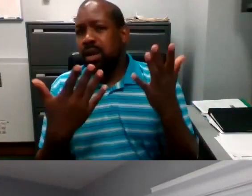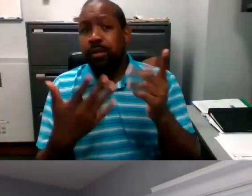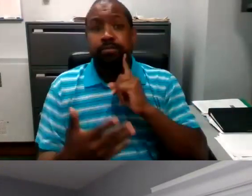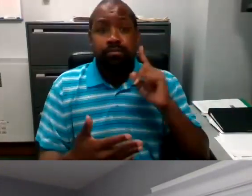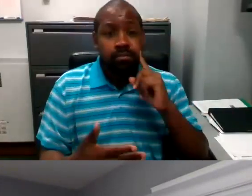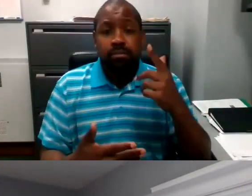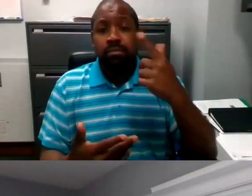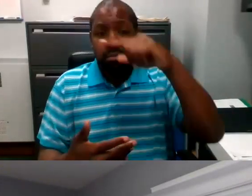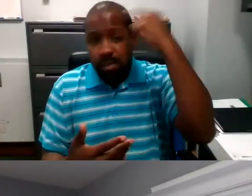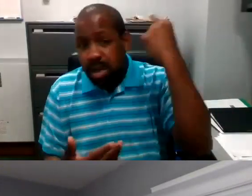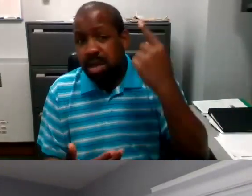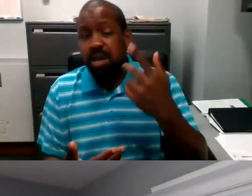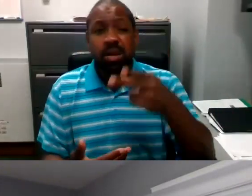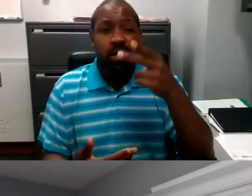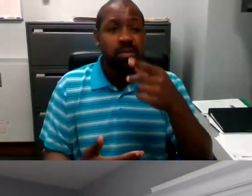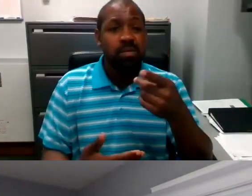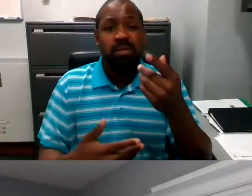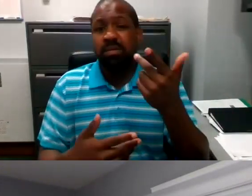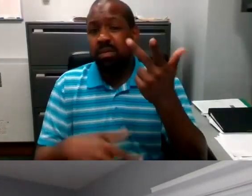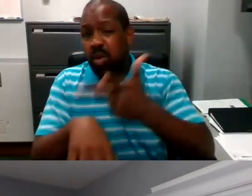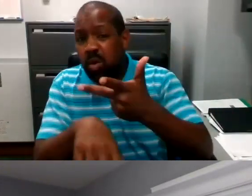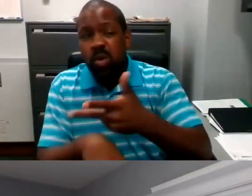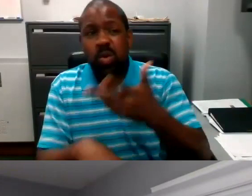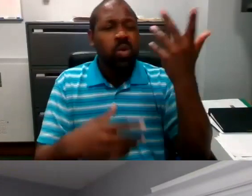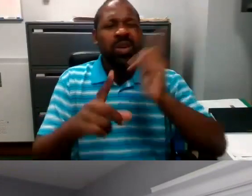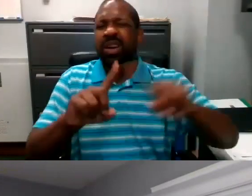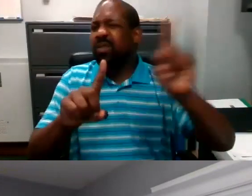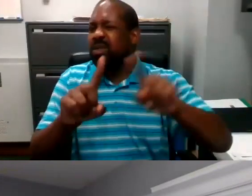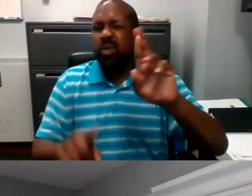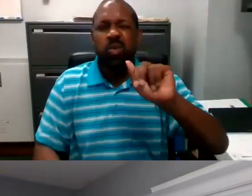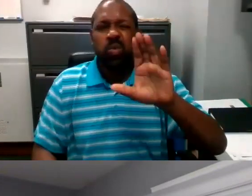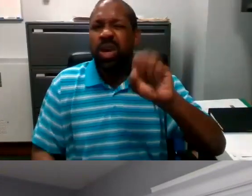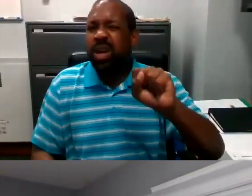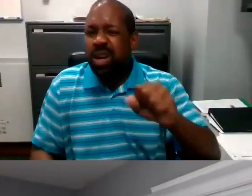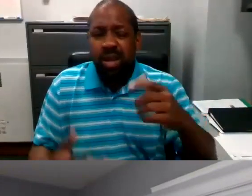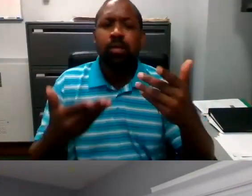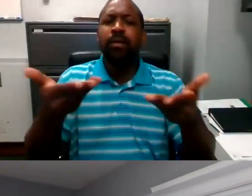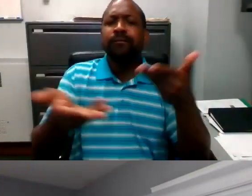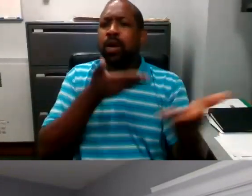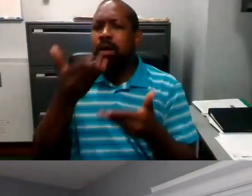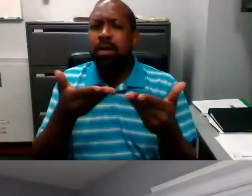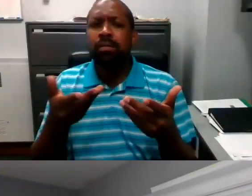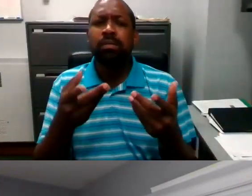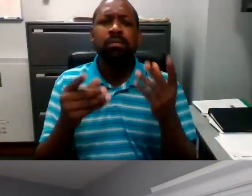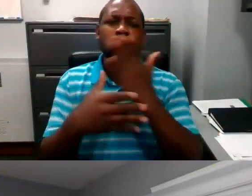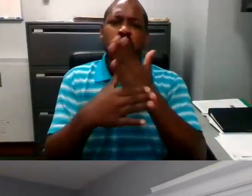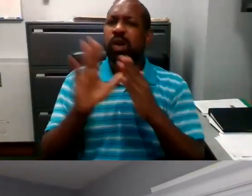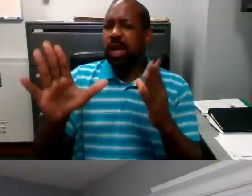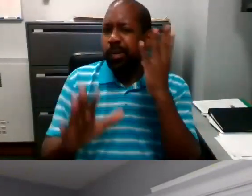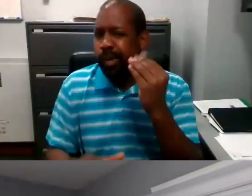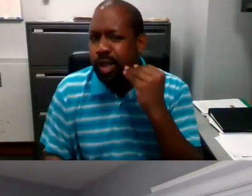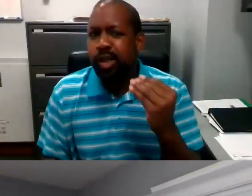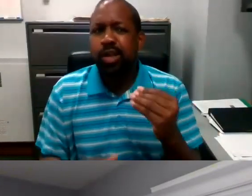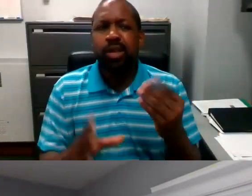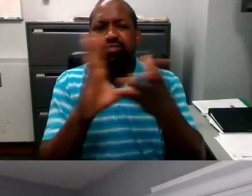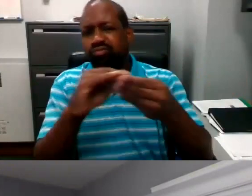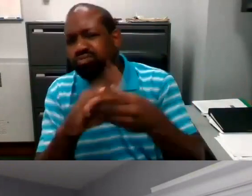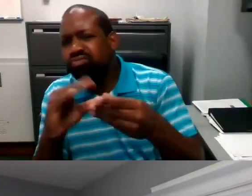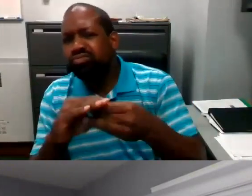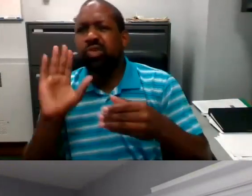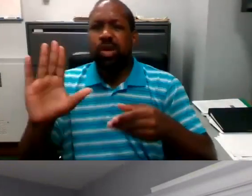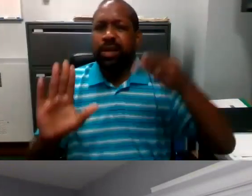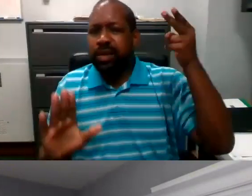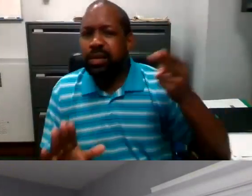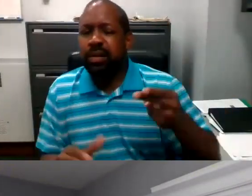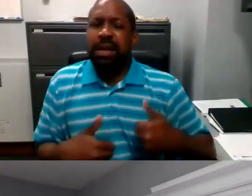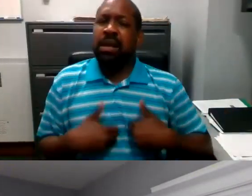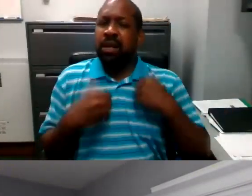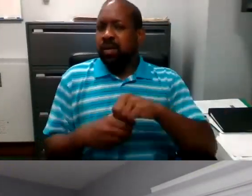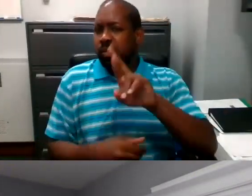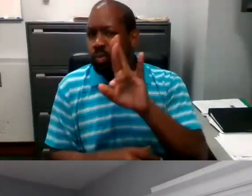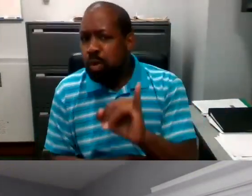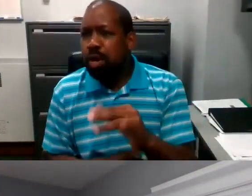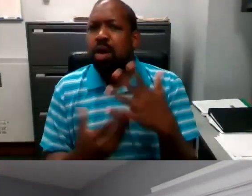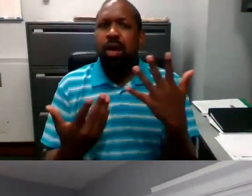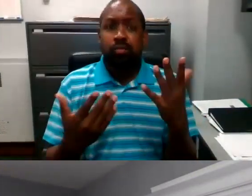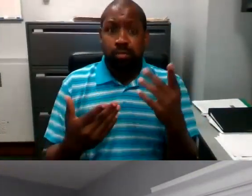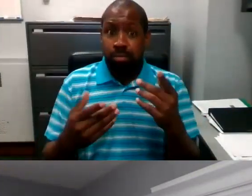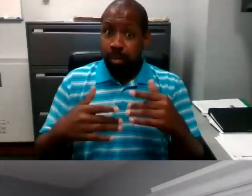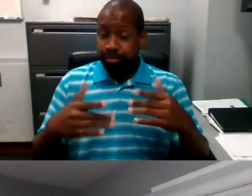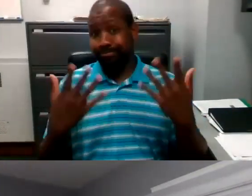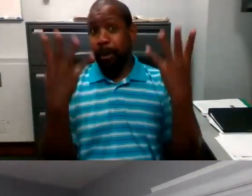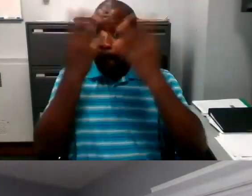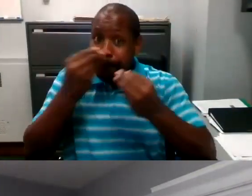SO WE'RE TALKING ABOUT EVENTS FOR THAT MONTH.